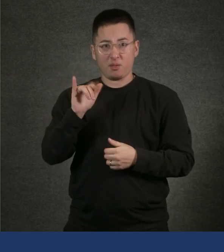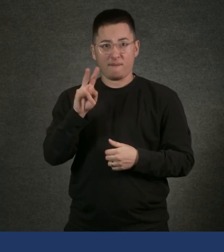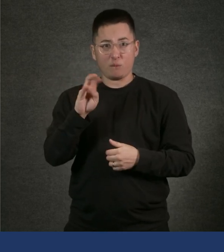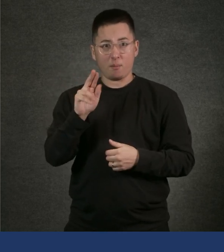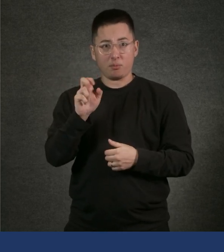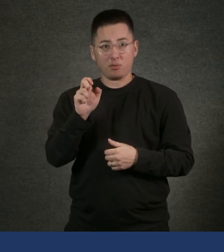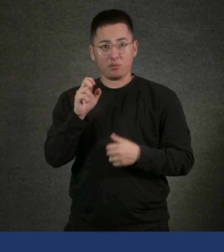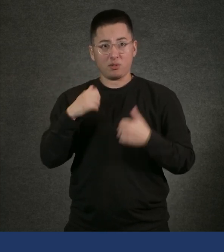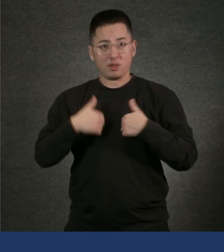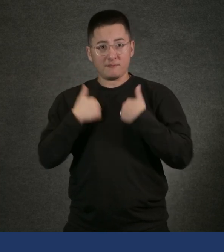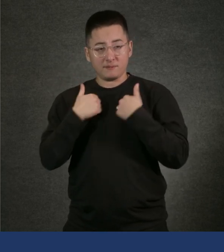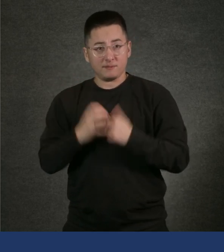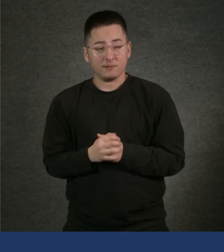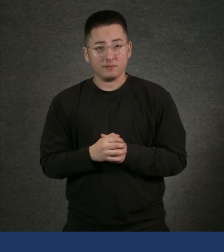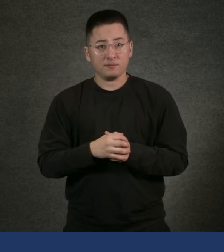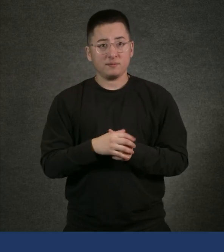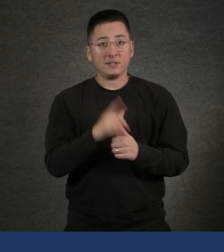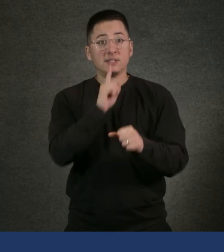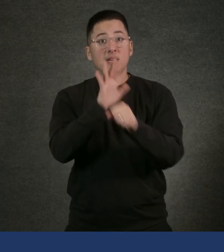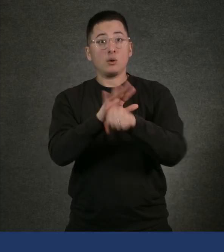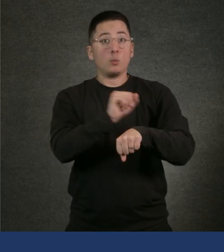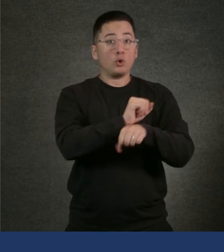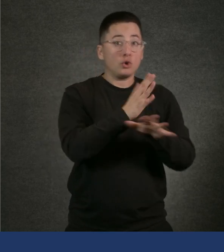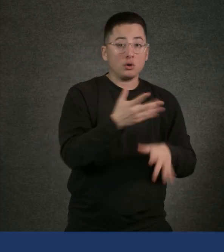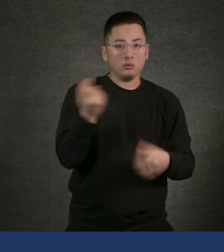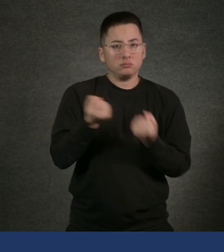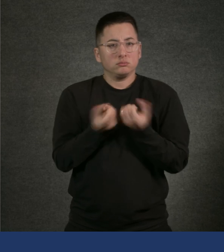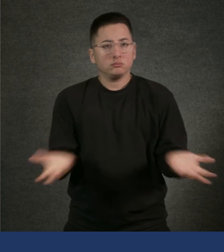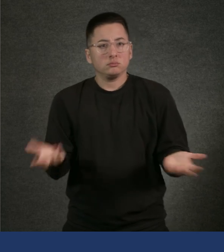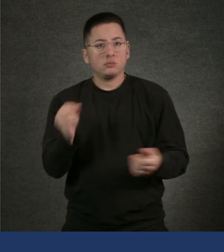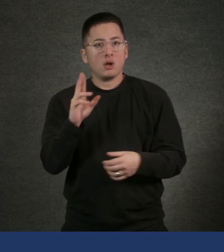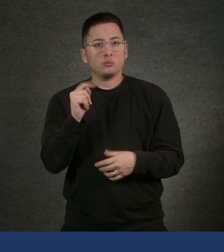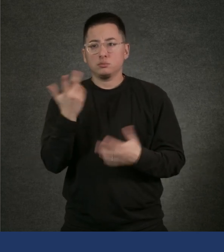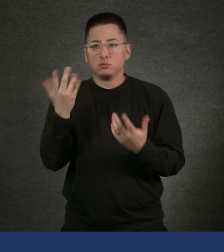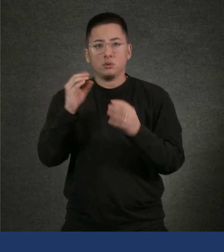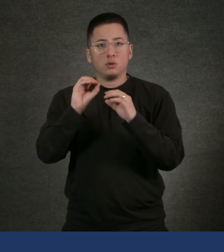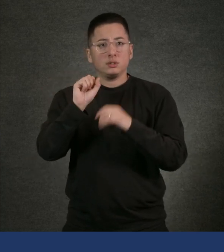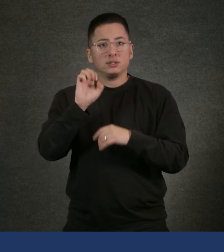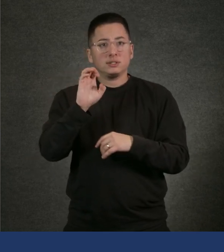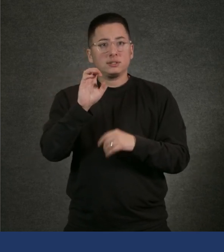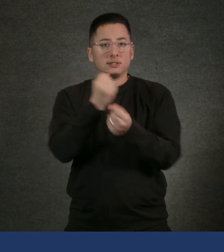Case managers, 901, emergency rooms, hospitals,